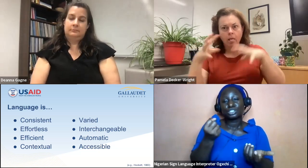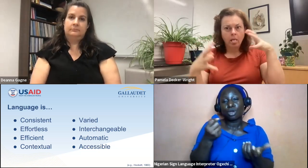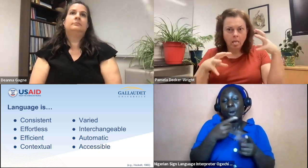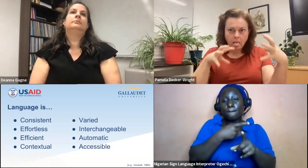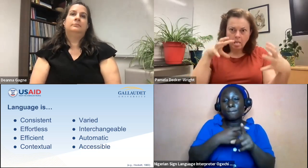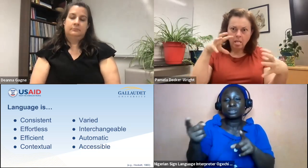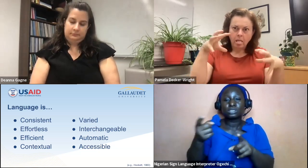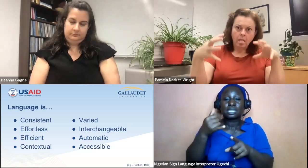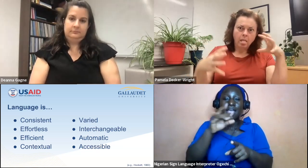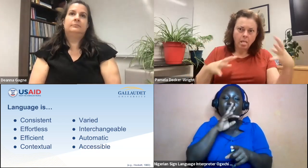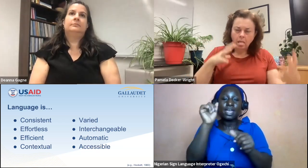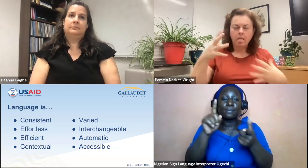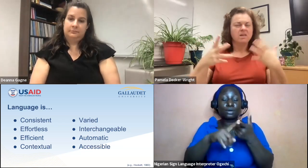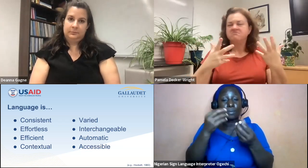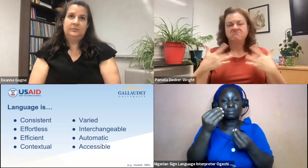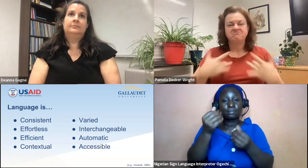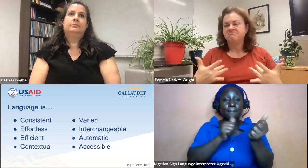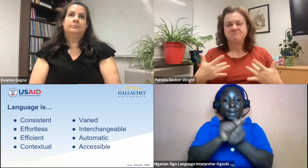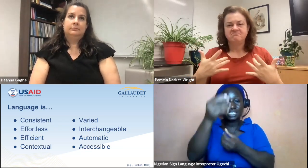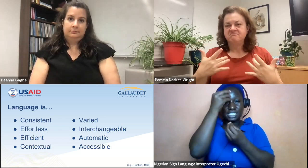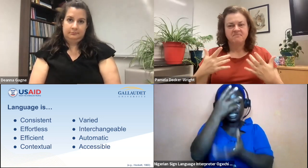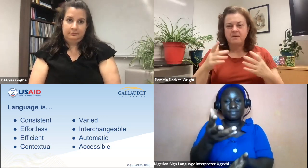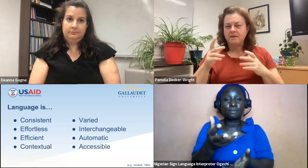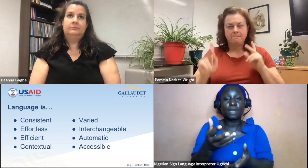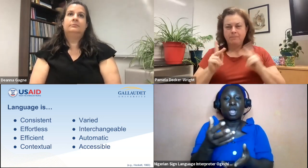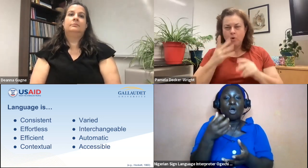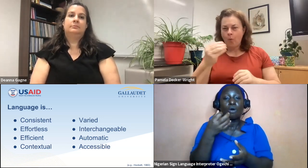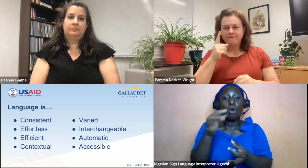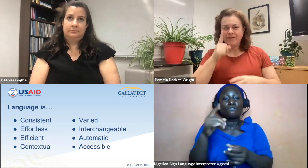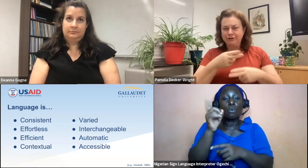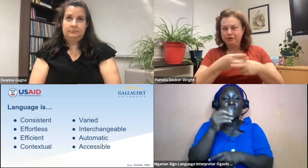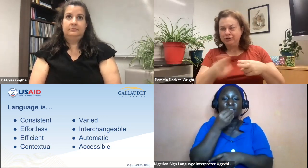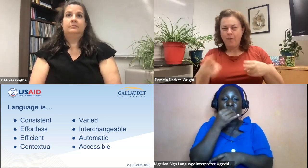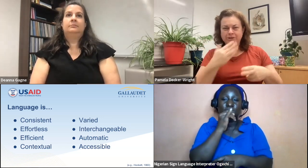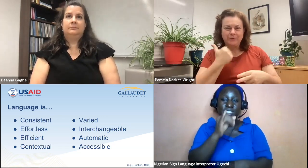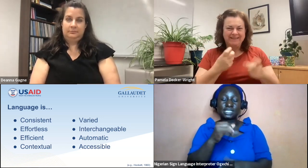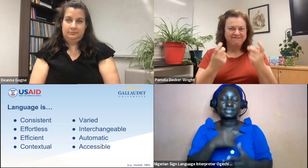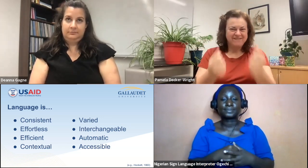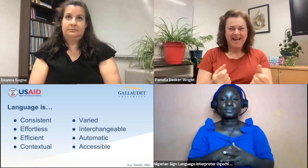It shouldn't be too complex or too hard to be able to use. Language. Languages are efficient.